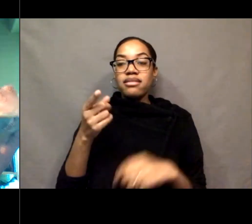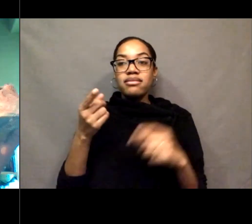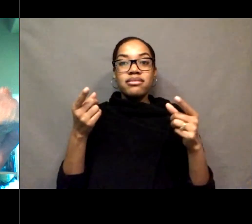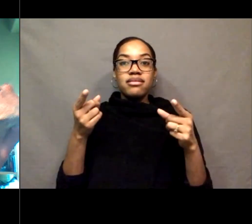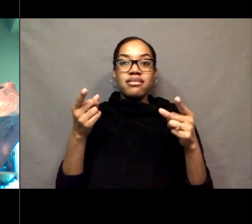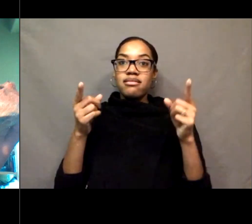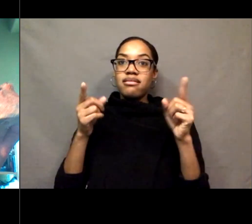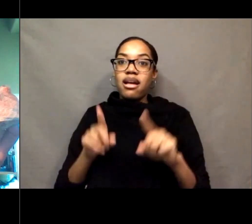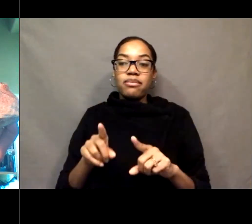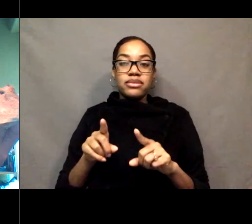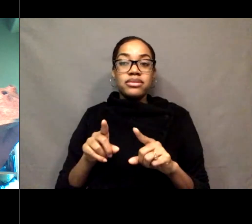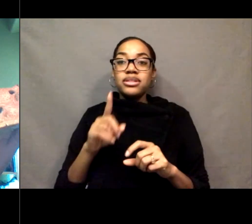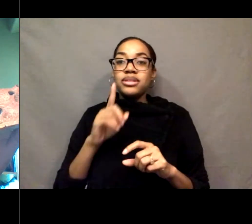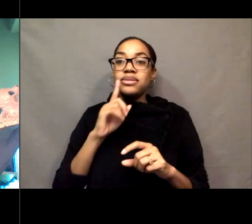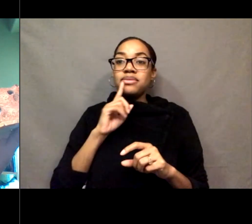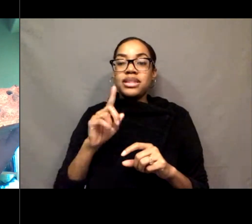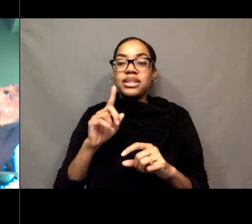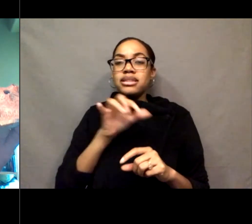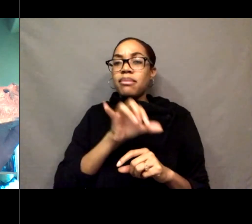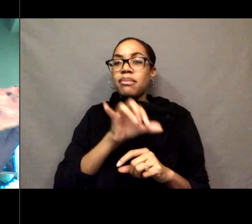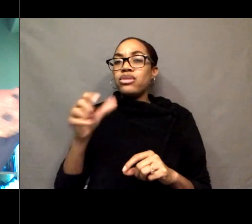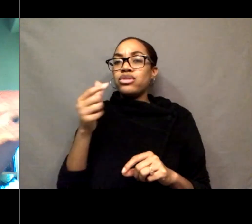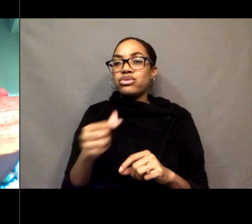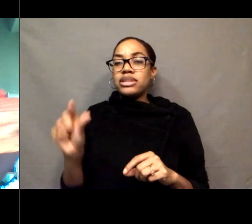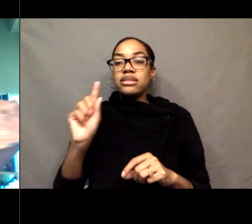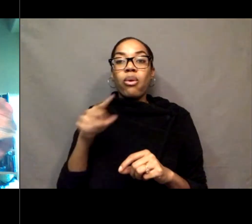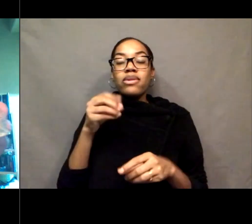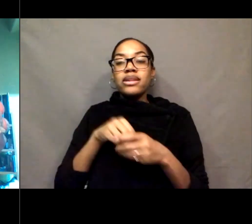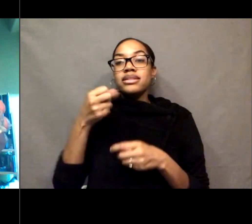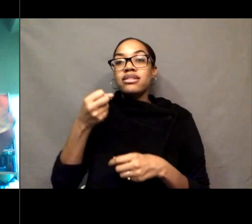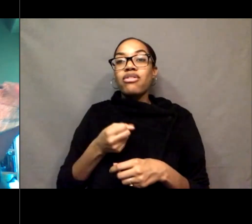These also like the green abalone, only occurs in Southern California and Mexico.